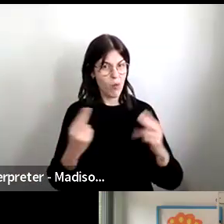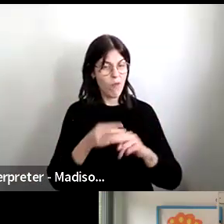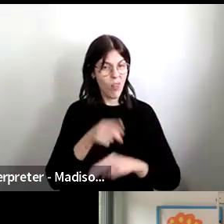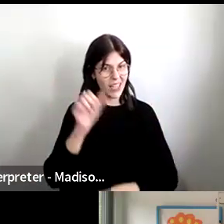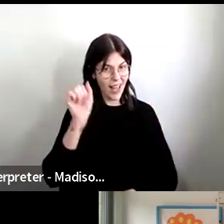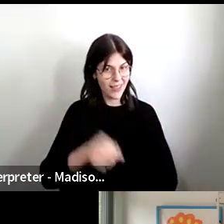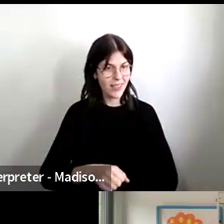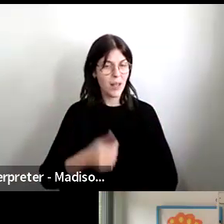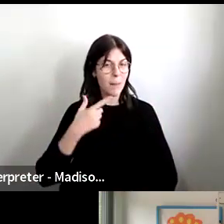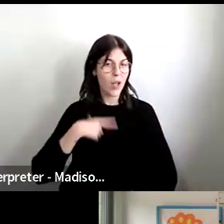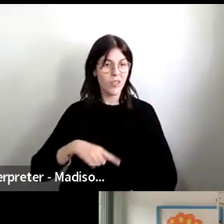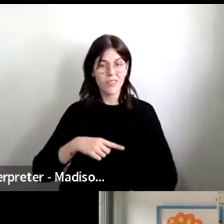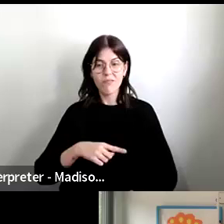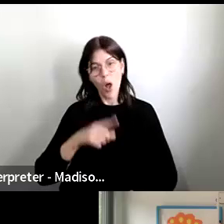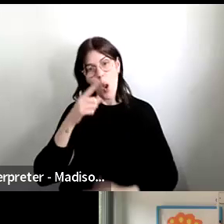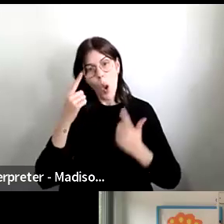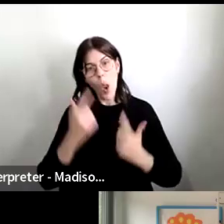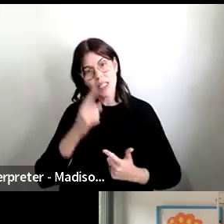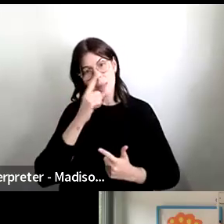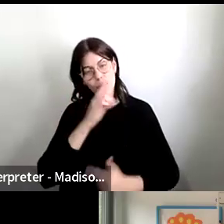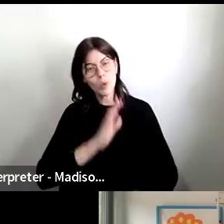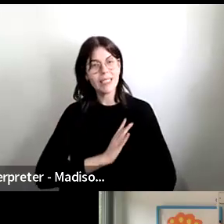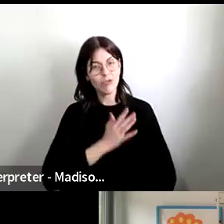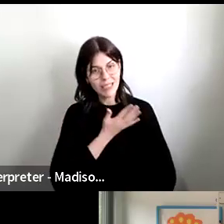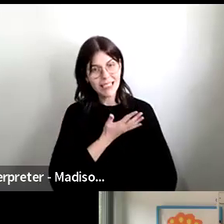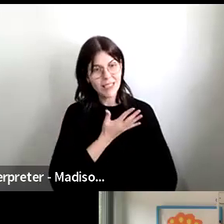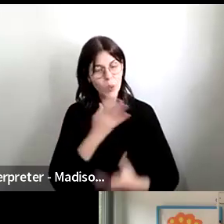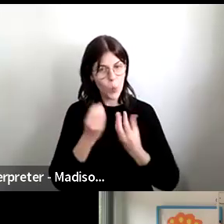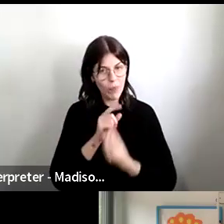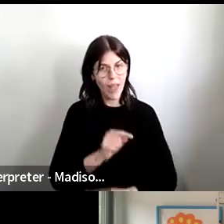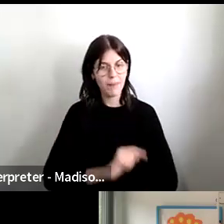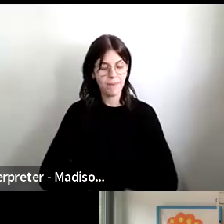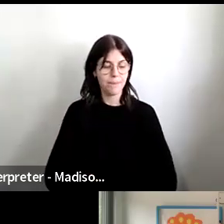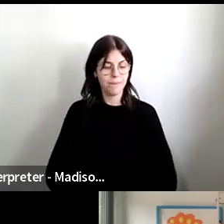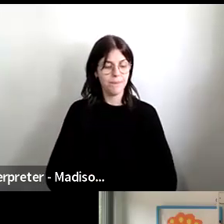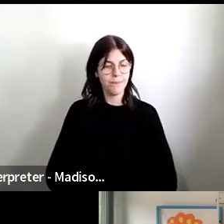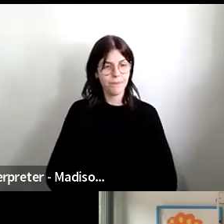Just because of the large number of individuals who apply to the program. So not an exact number,